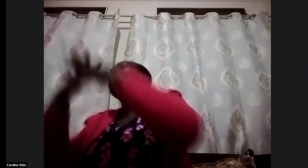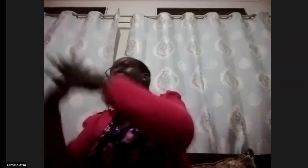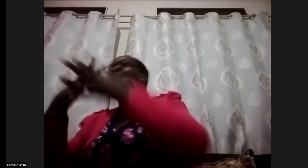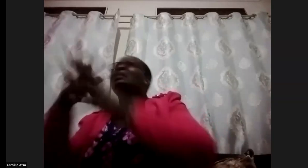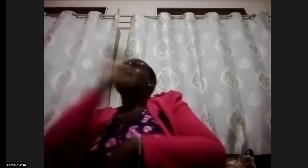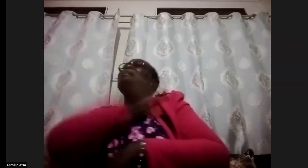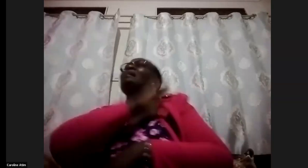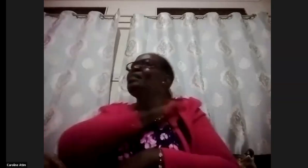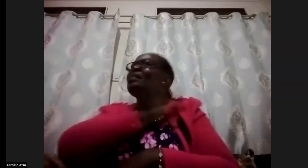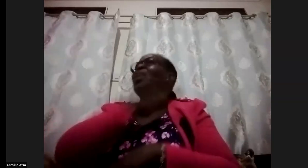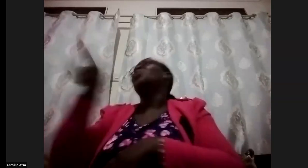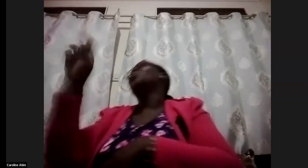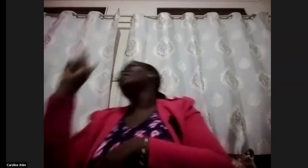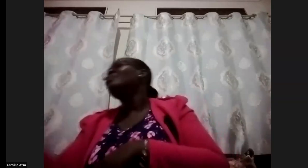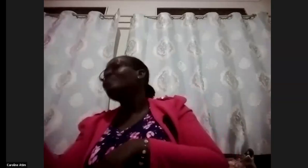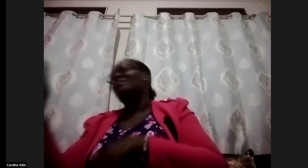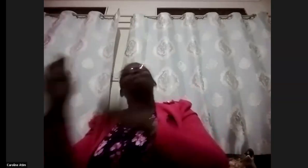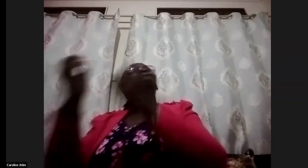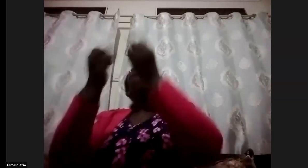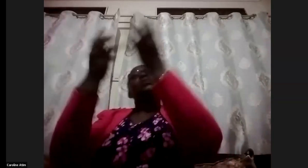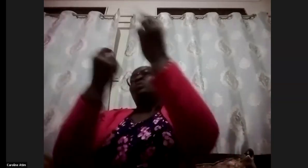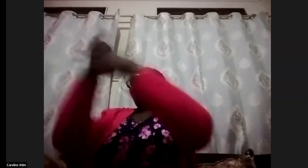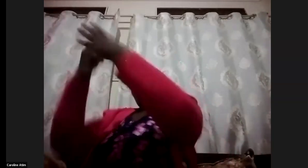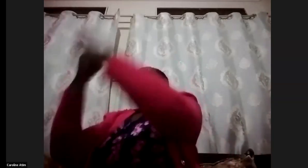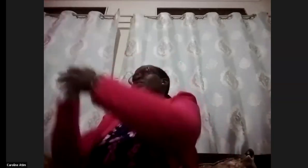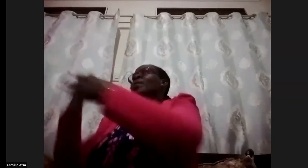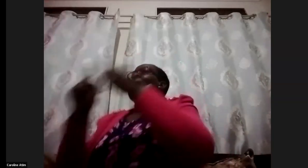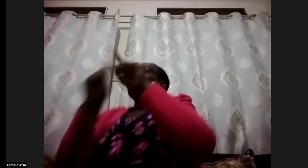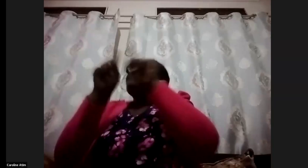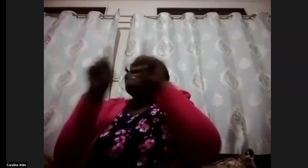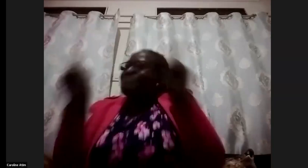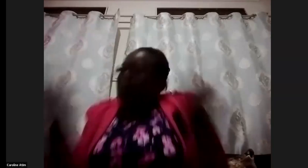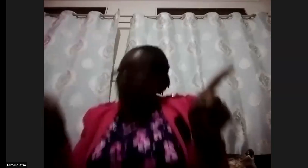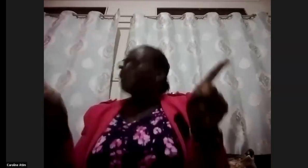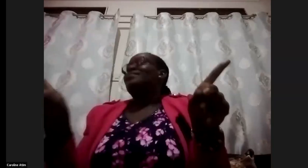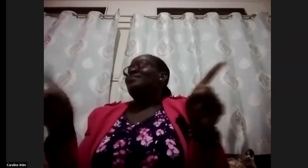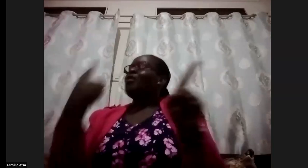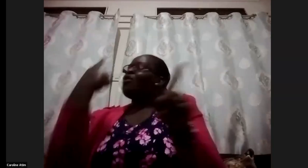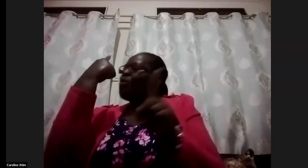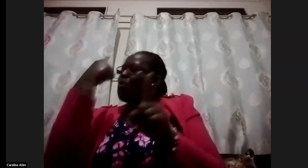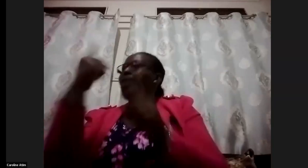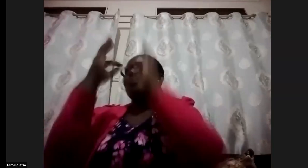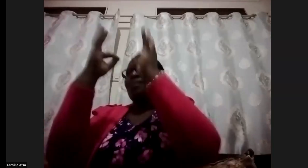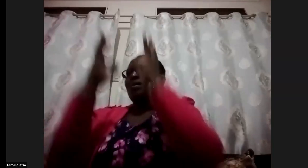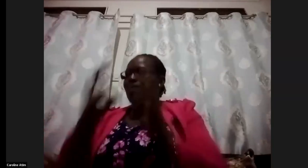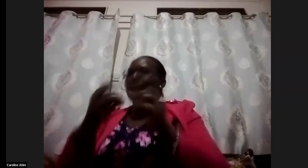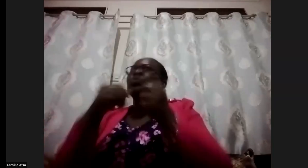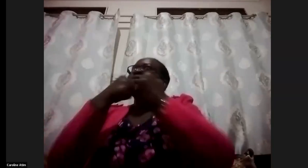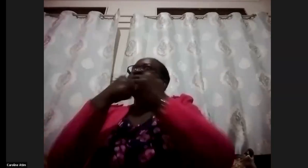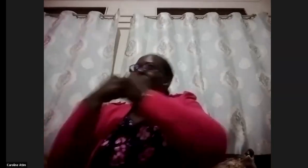and then so now deaf people are given opportunities to scholarships in Canada, America, and many other place.